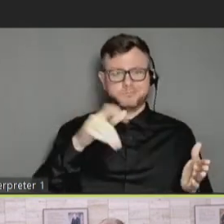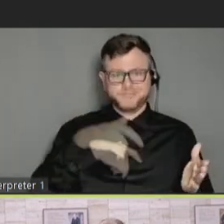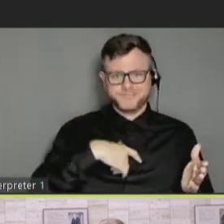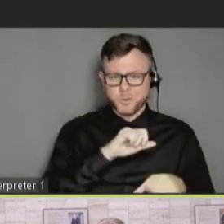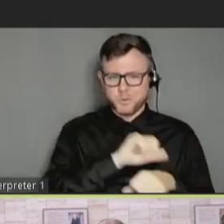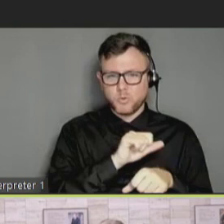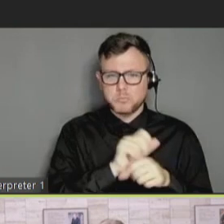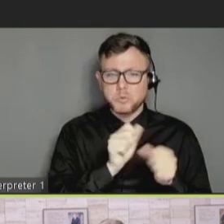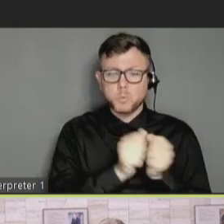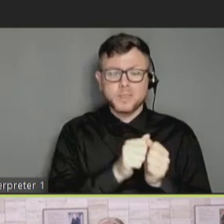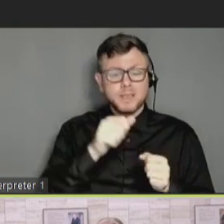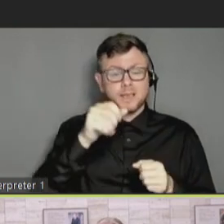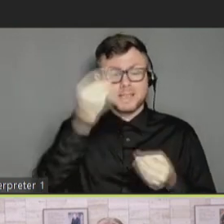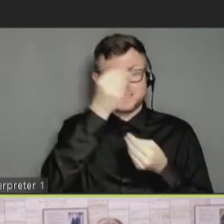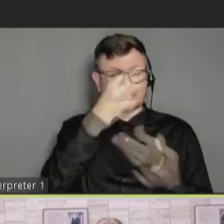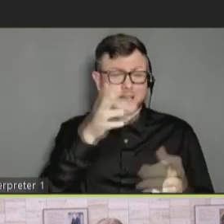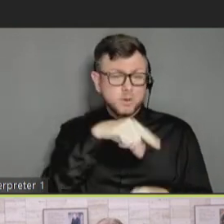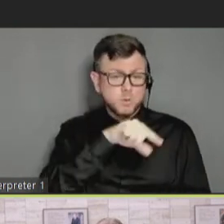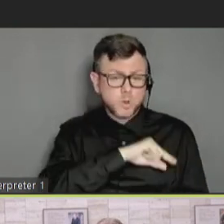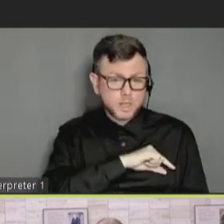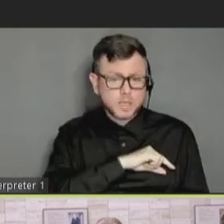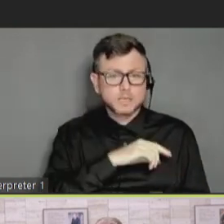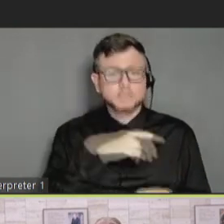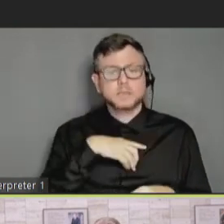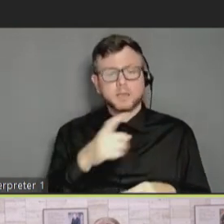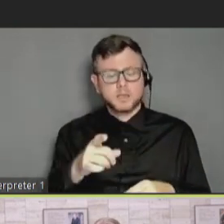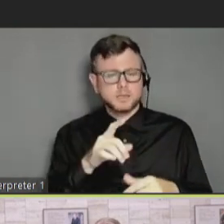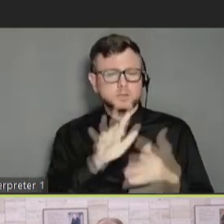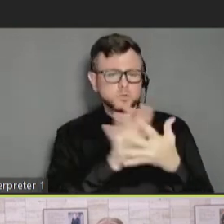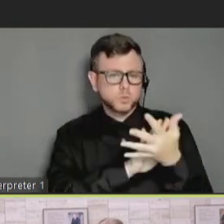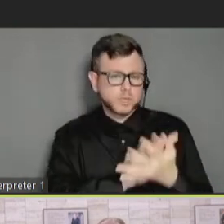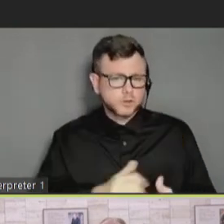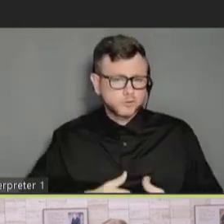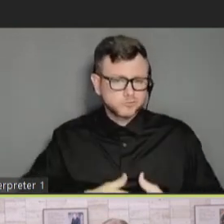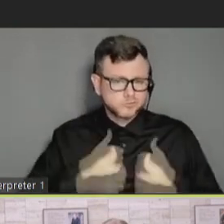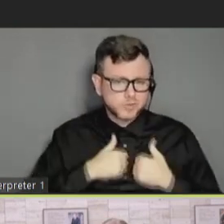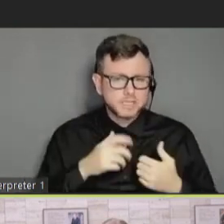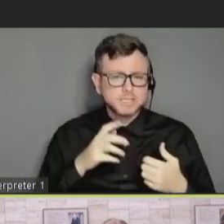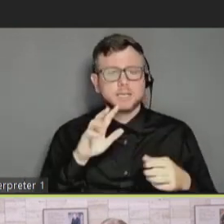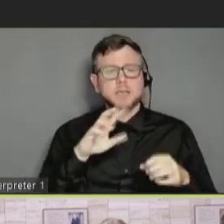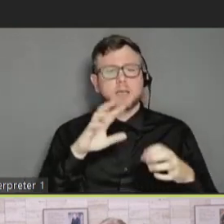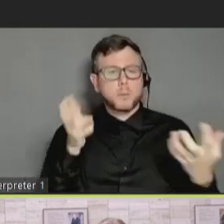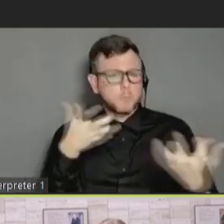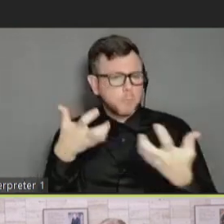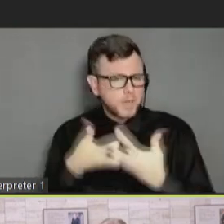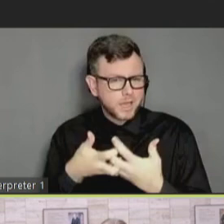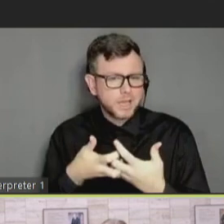to data quality. And that's cleansing addresses and helping to make matches go more smoothly.